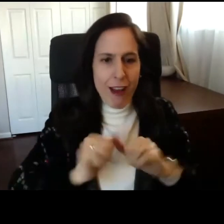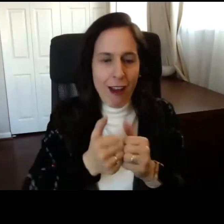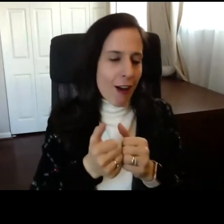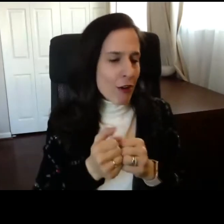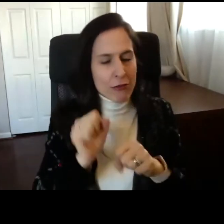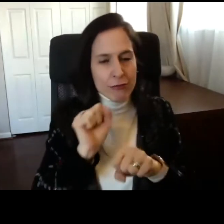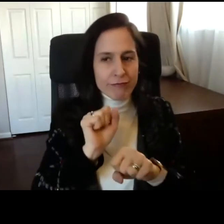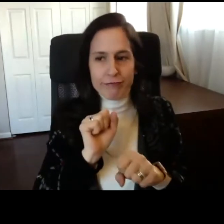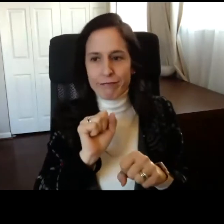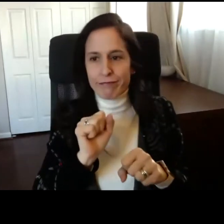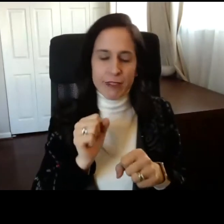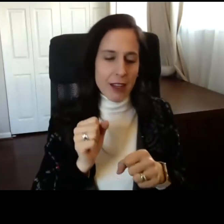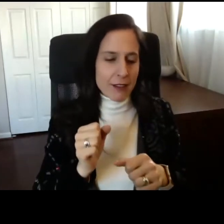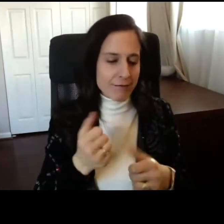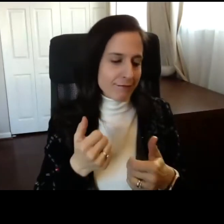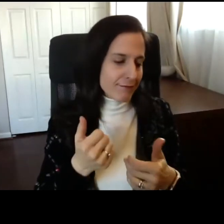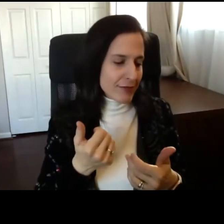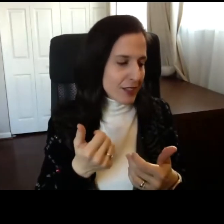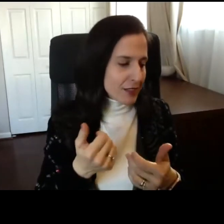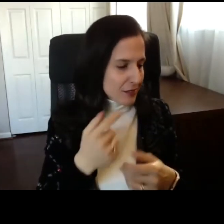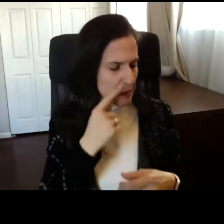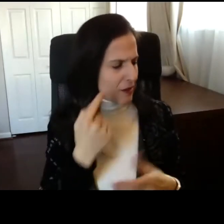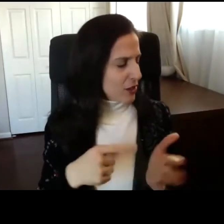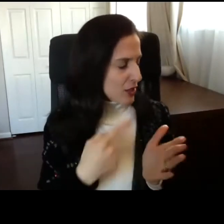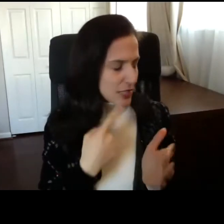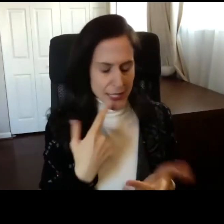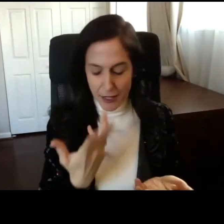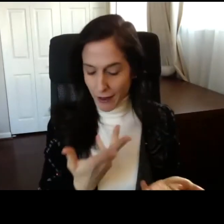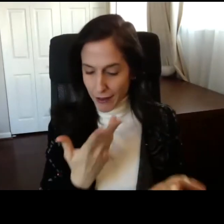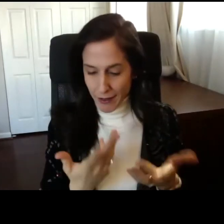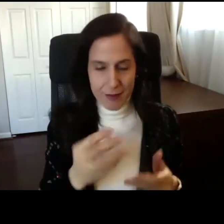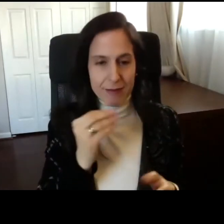get started with uh some